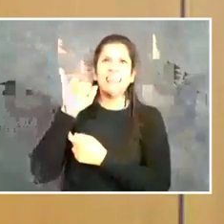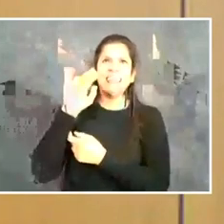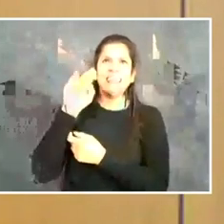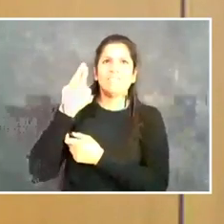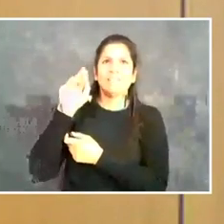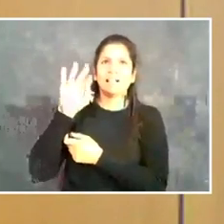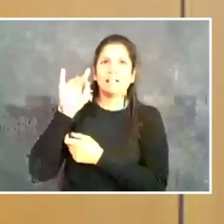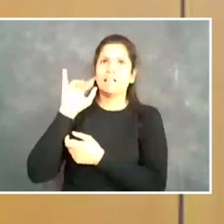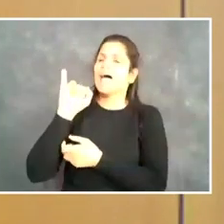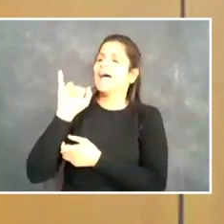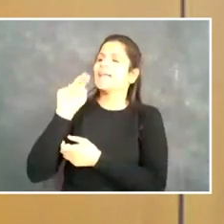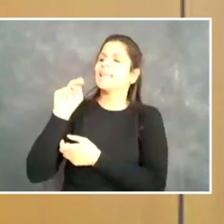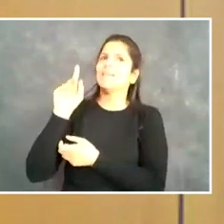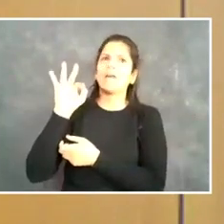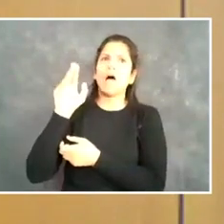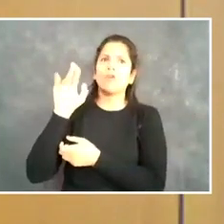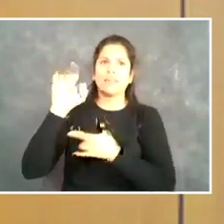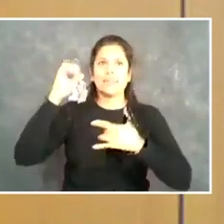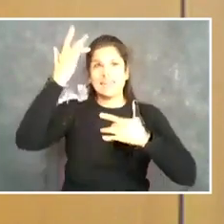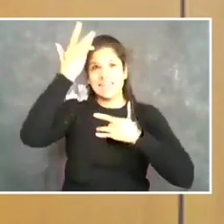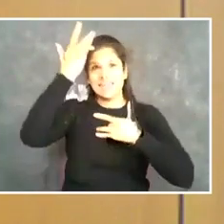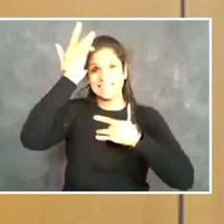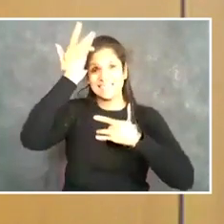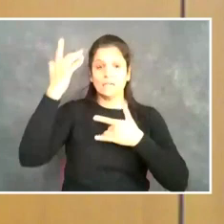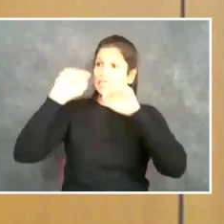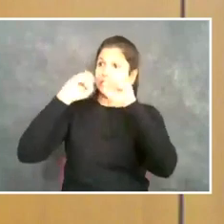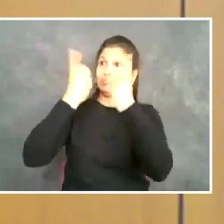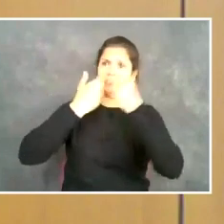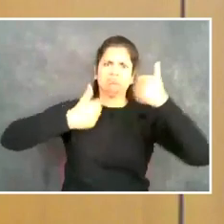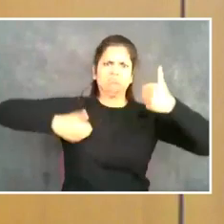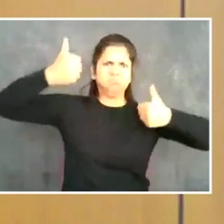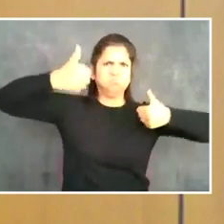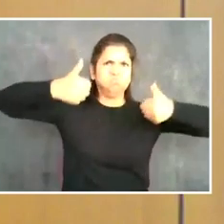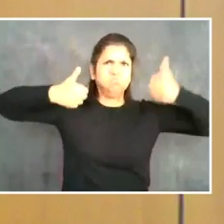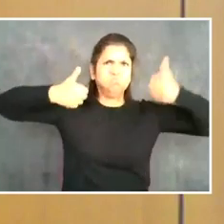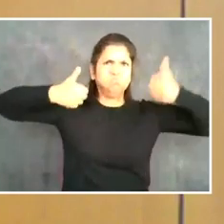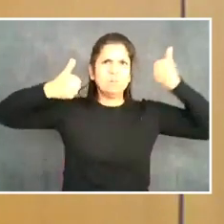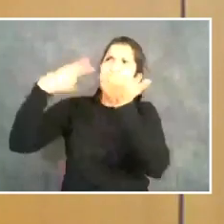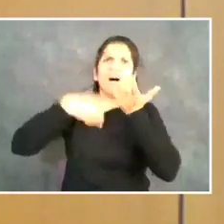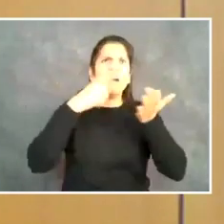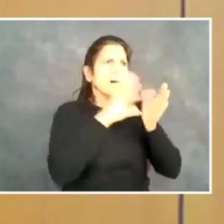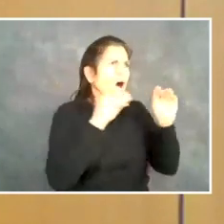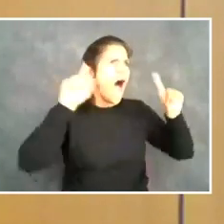CARDIOVASCULAR SYSTEM, BUT WE HAVE REGULAR, ONGOING CALLS WITH INFECTIOUS DISEASE SPECIALISTS IN THE CITY AND WE HAVE WEBINARS WITH THEM AND